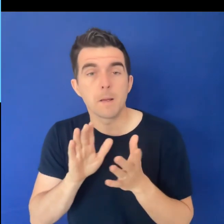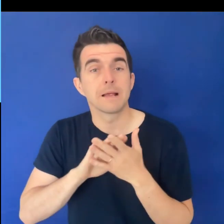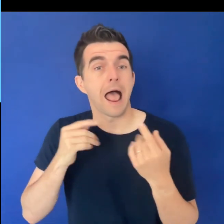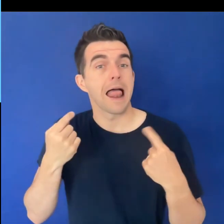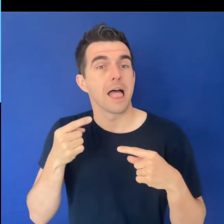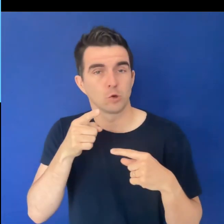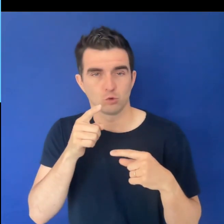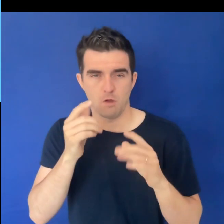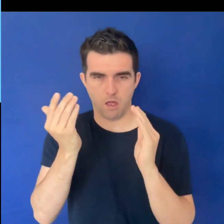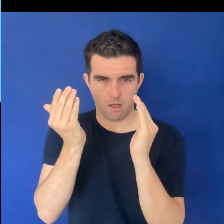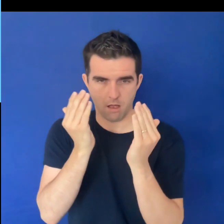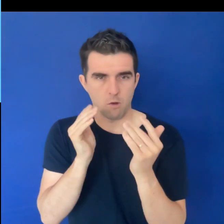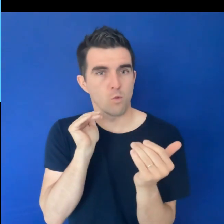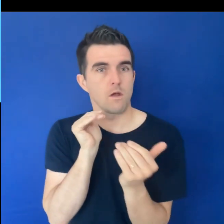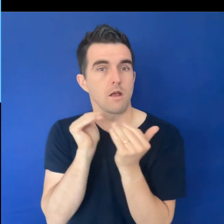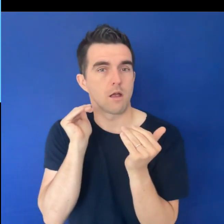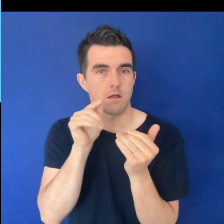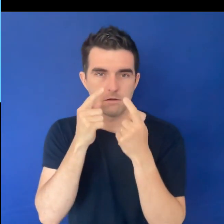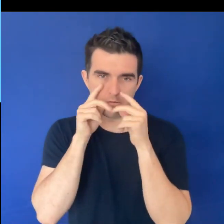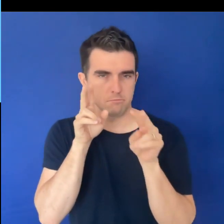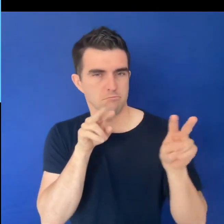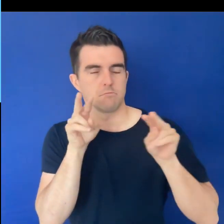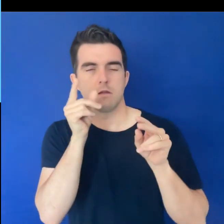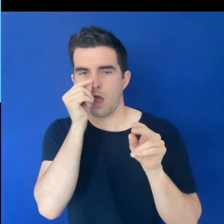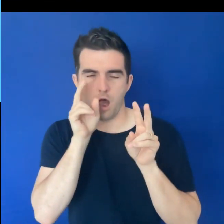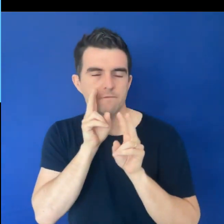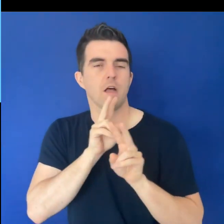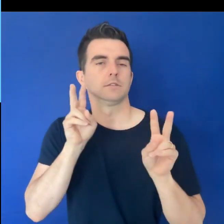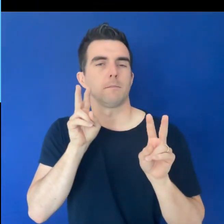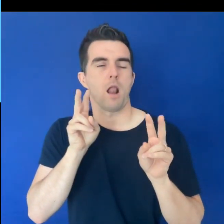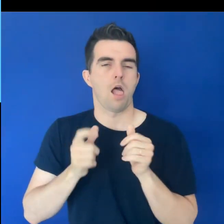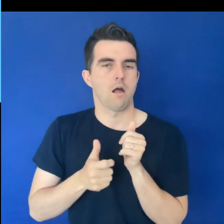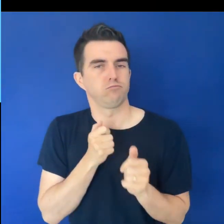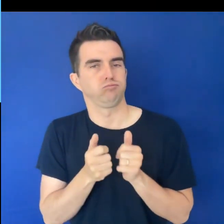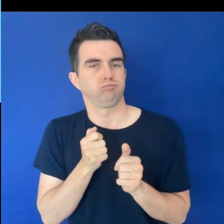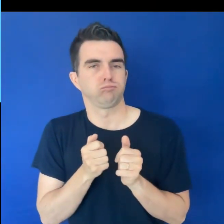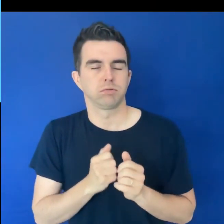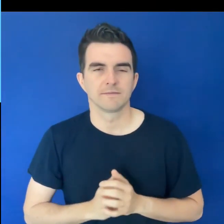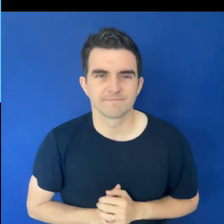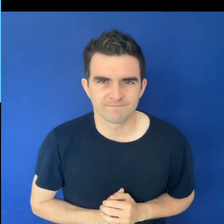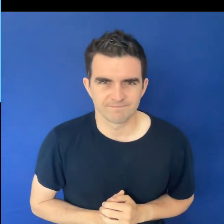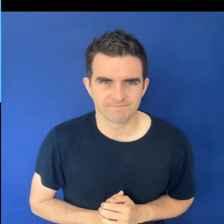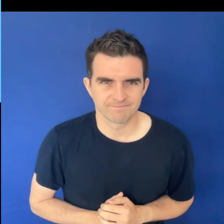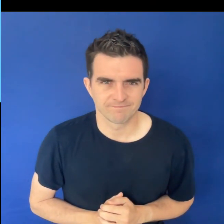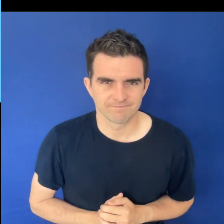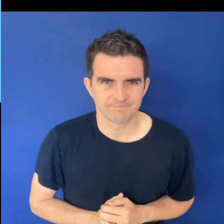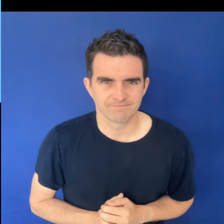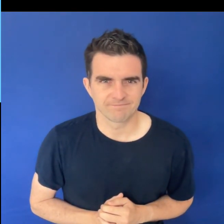adjust the hue to your liking to make sure the technicolour action is as visible as possible.